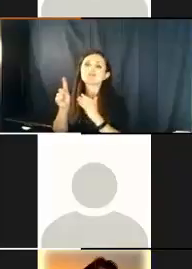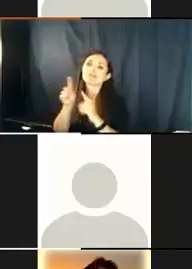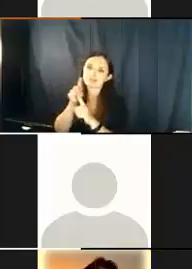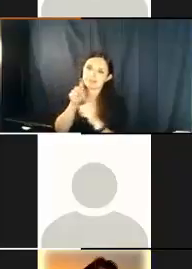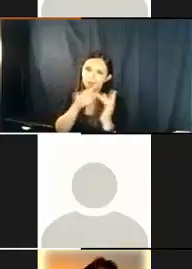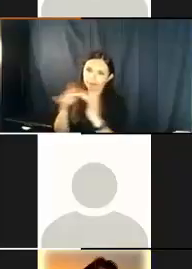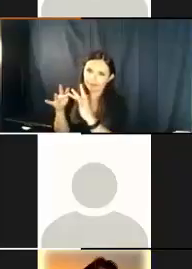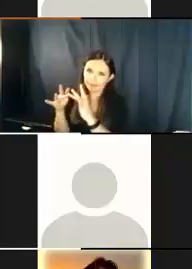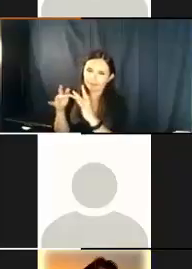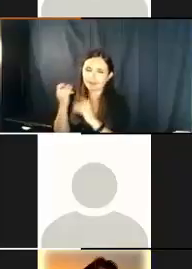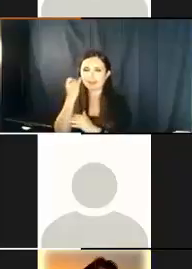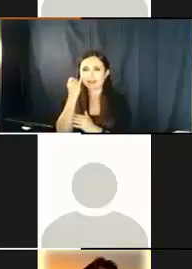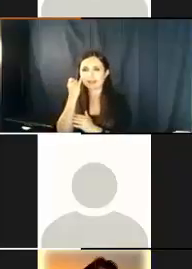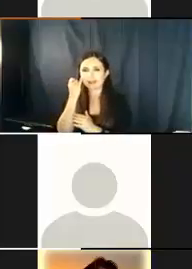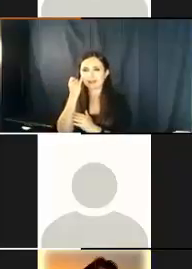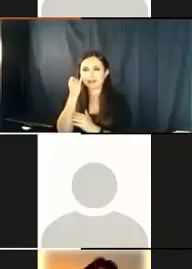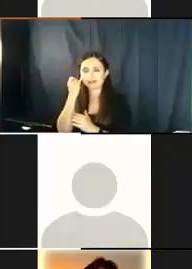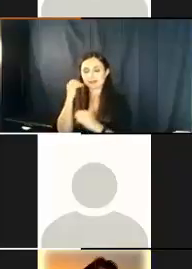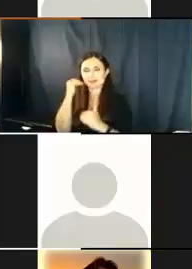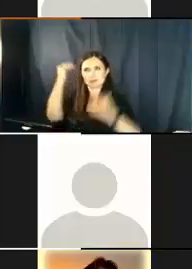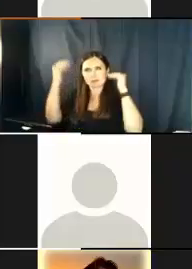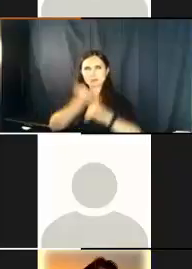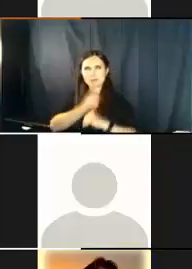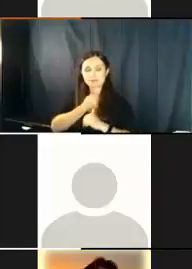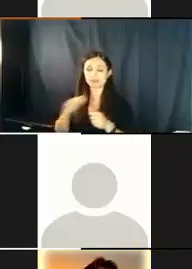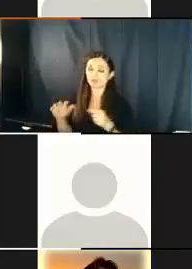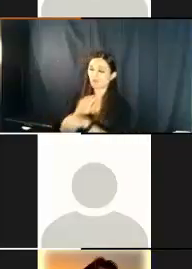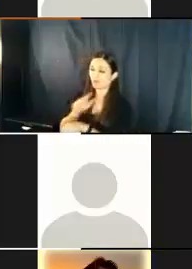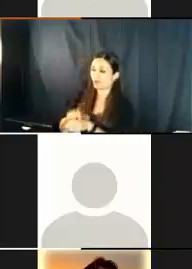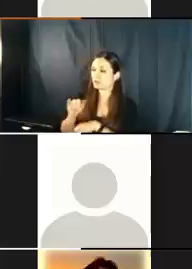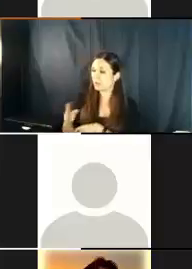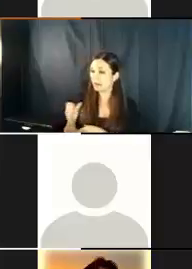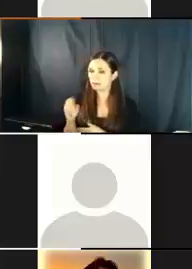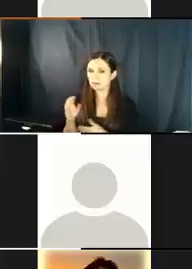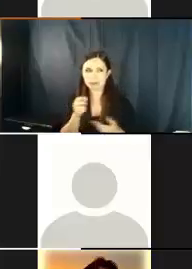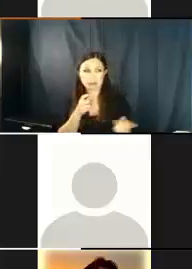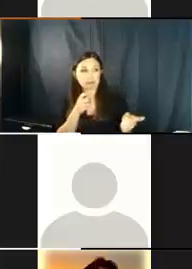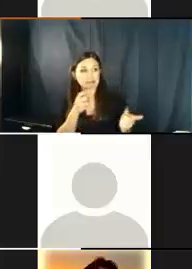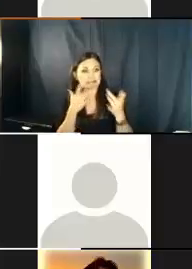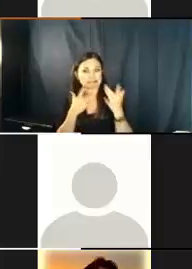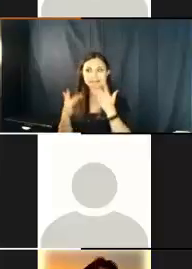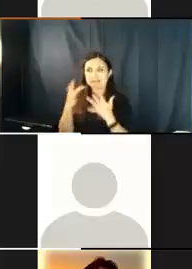And even as it is as an adult I had a full-time job and so you know managing my time was difficult.